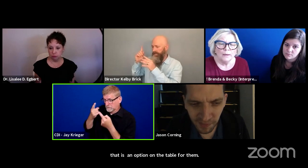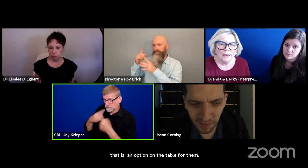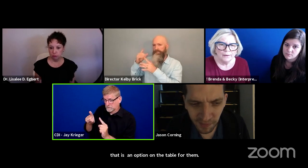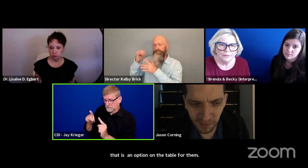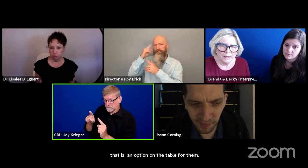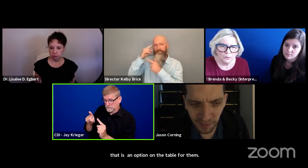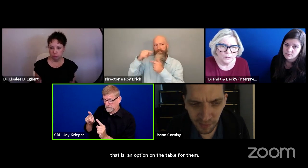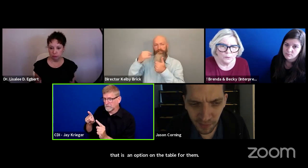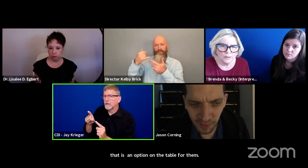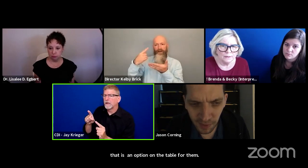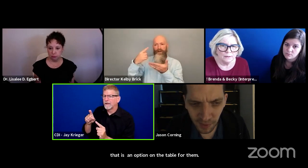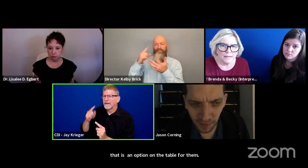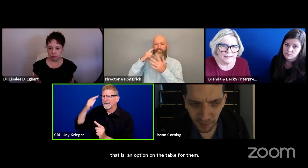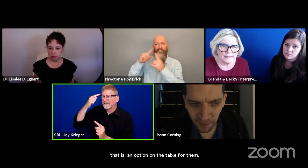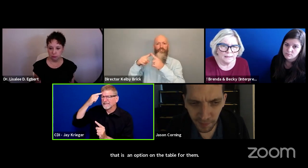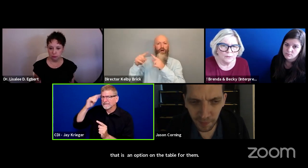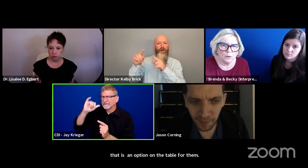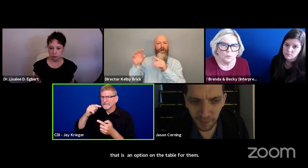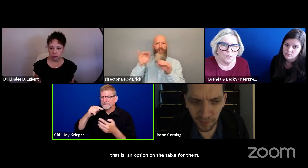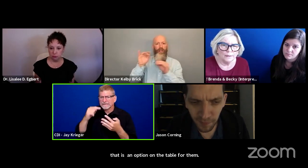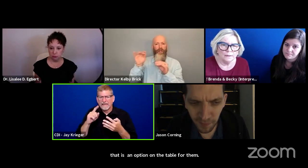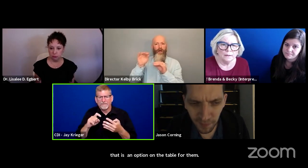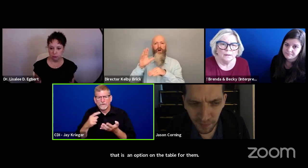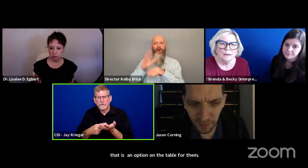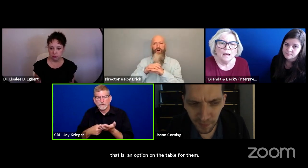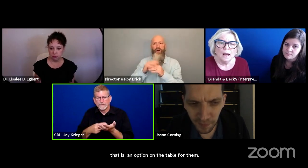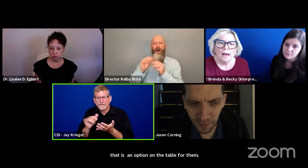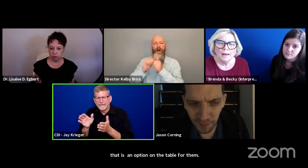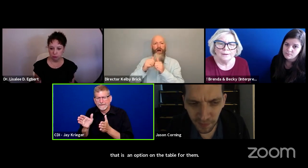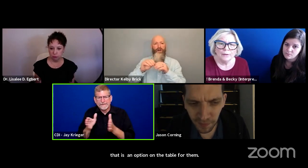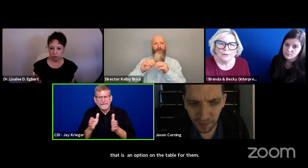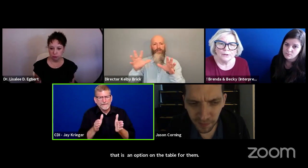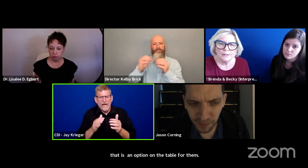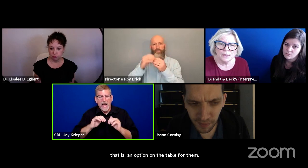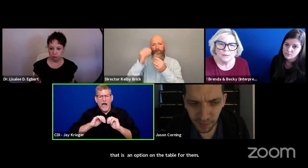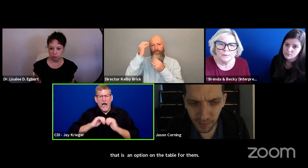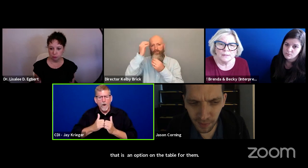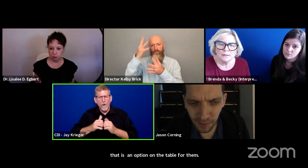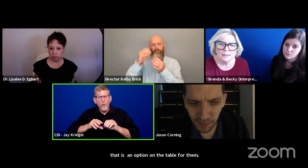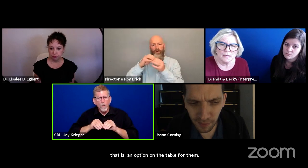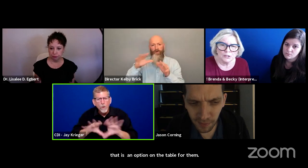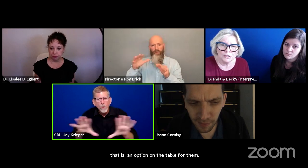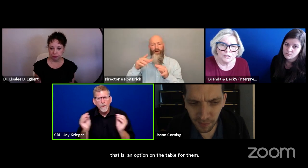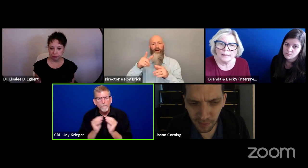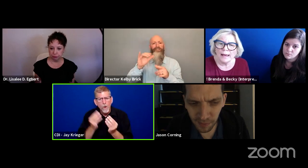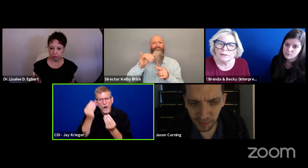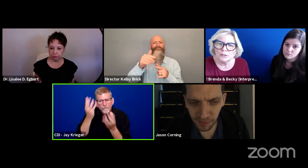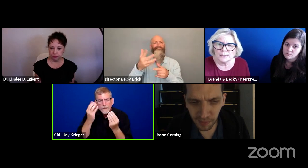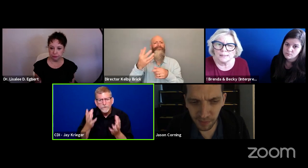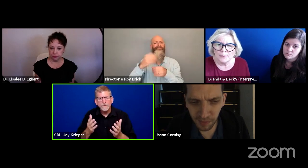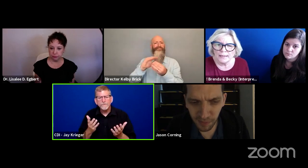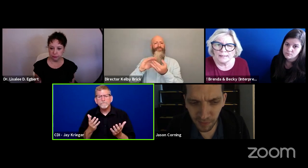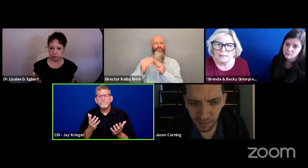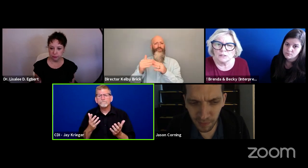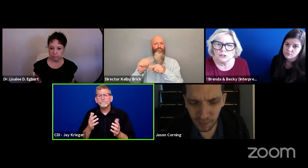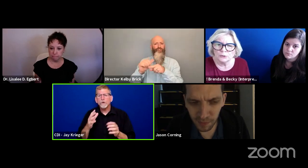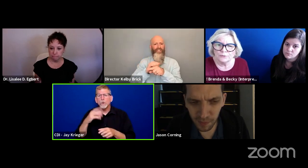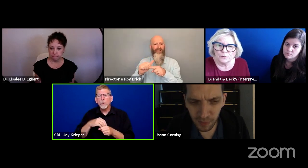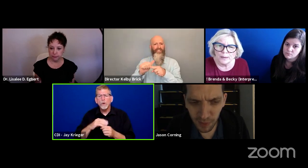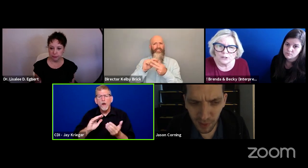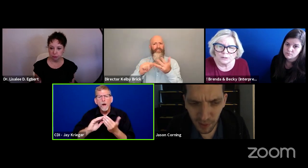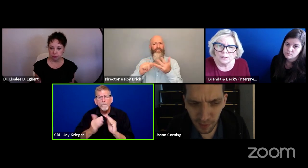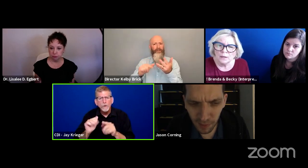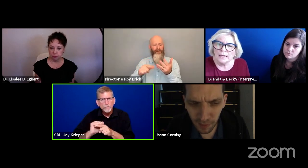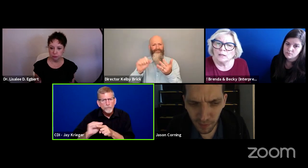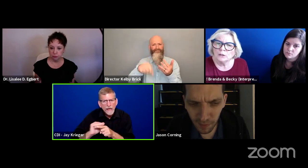We have text-to-911, and now there is discussion about how to disseminate additional information,